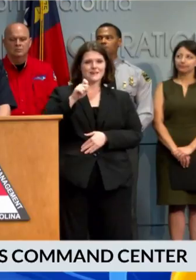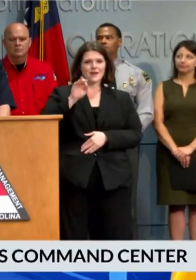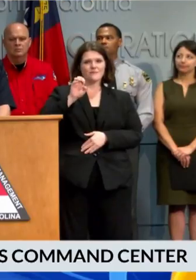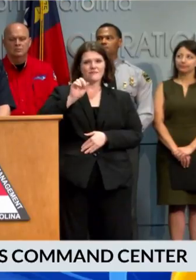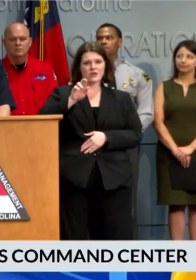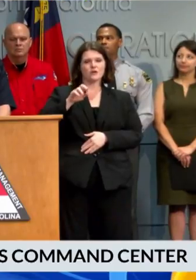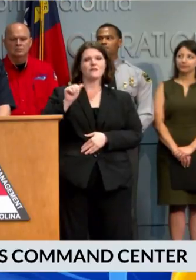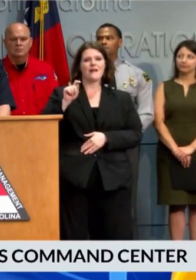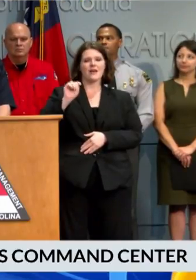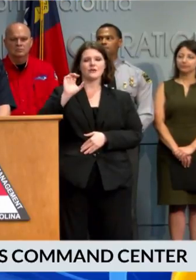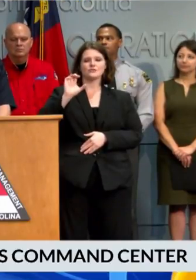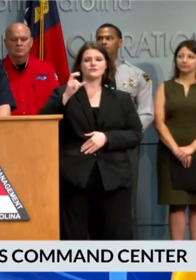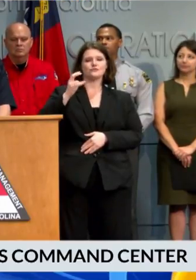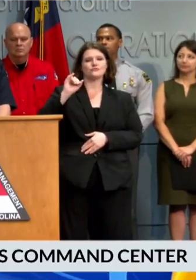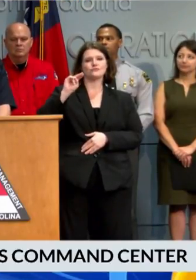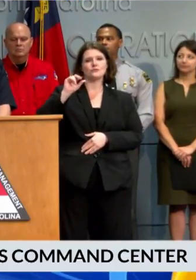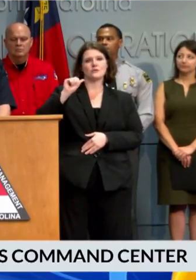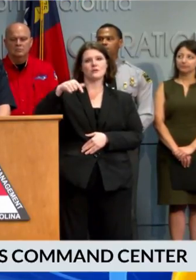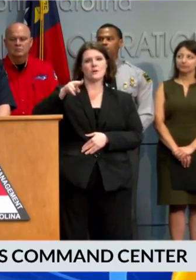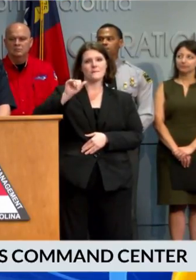LUMBAR RIVER AT LUMBERTON AND ROBISON COUNTY.